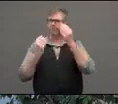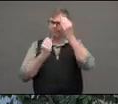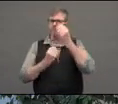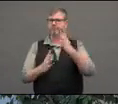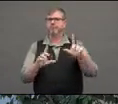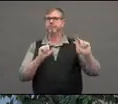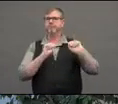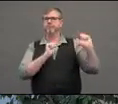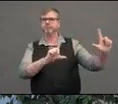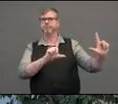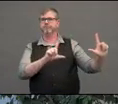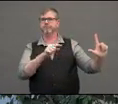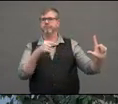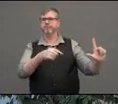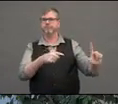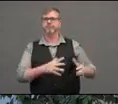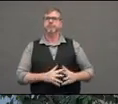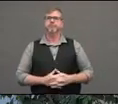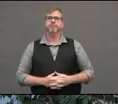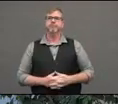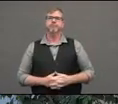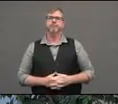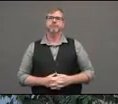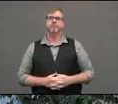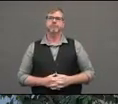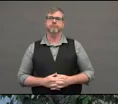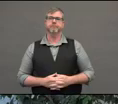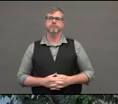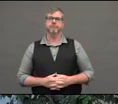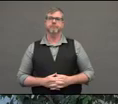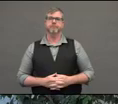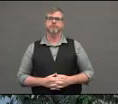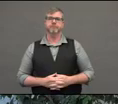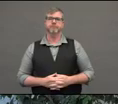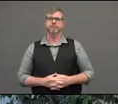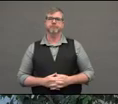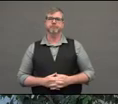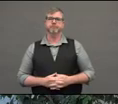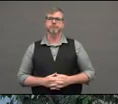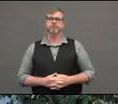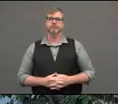a bar graph showing cases by race and ethnicity so it's the breakdown